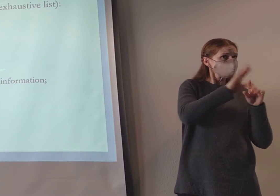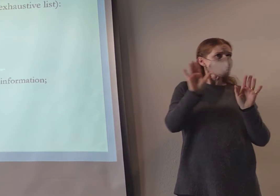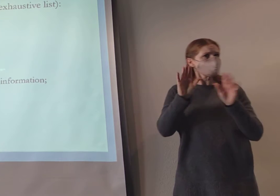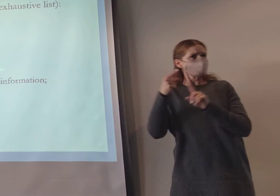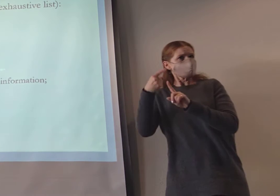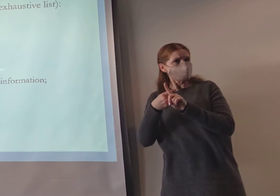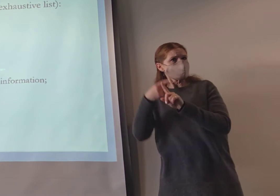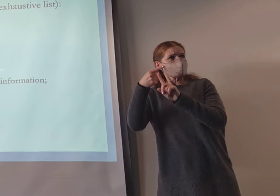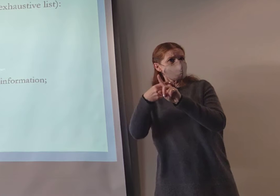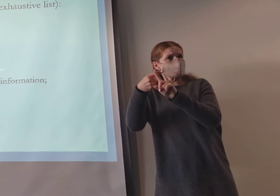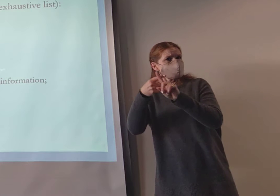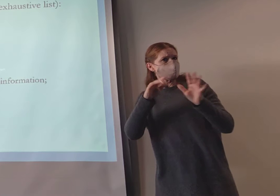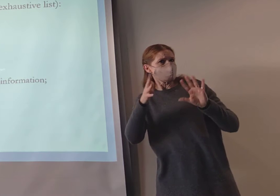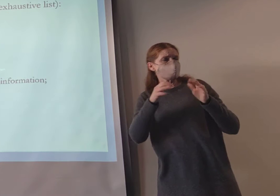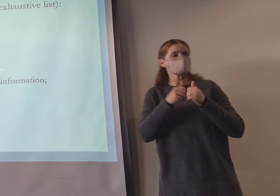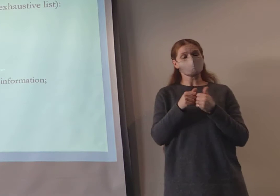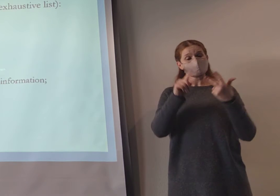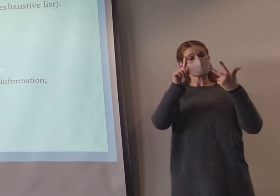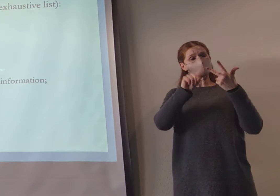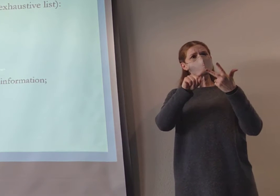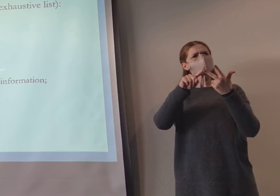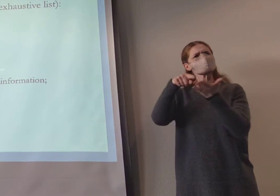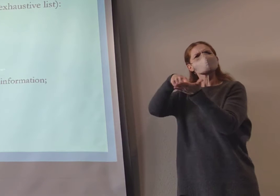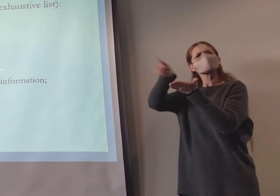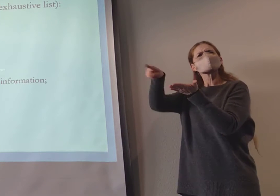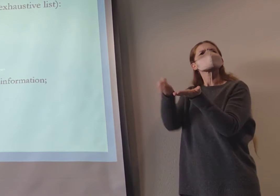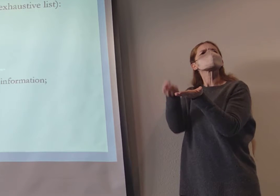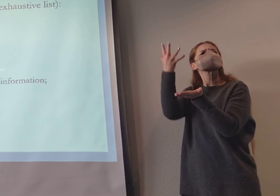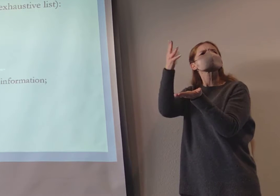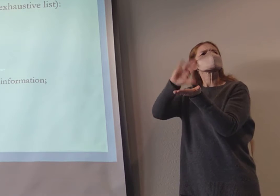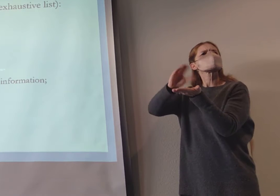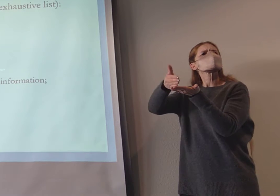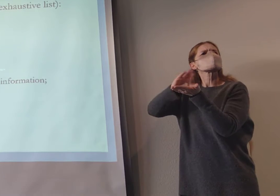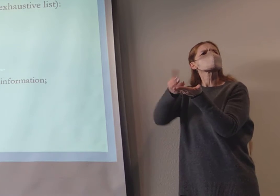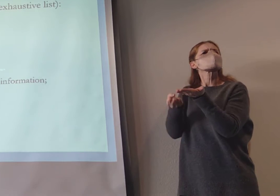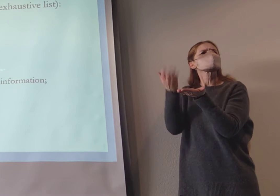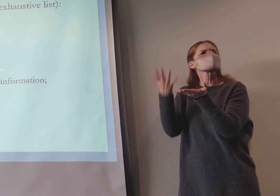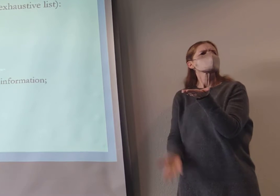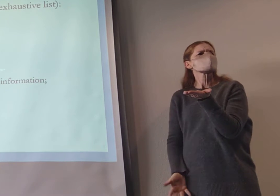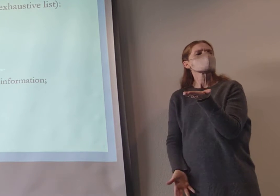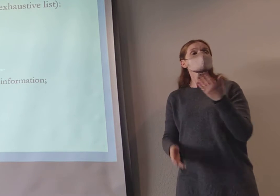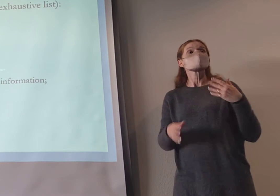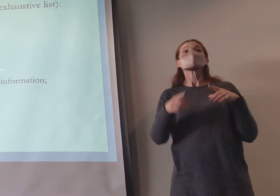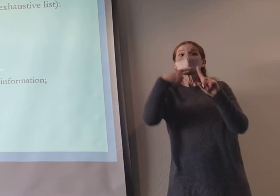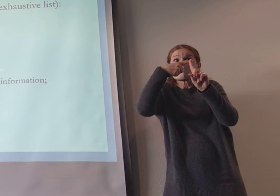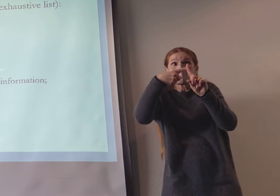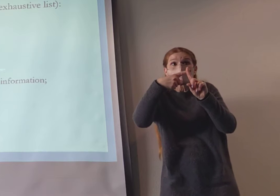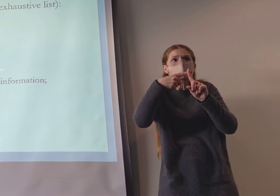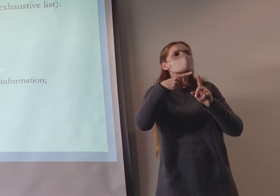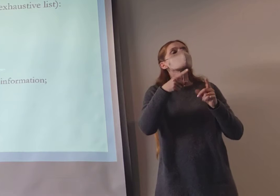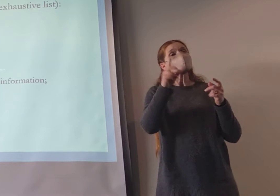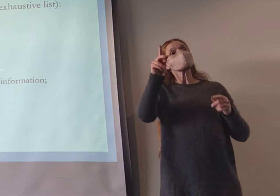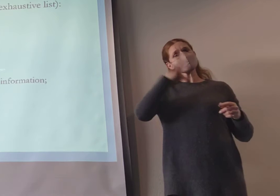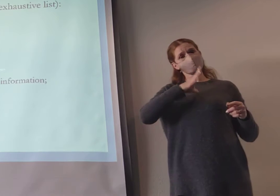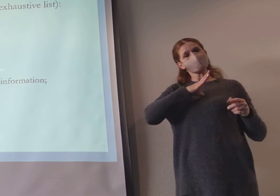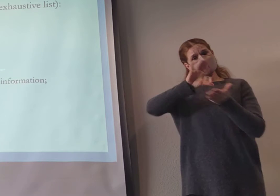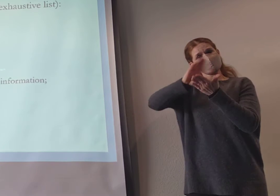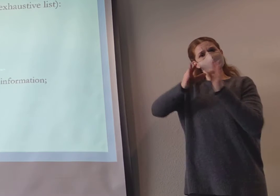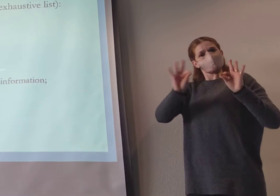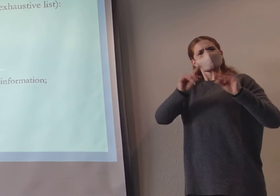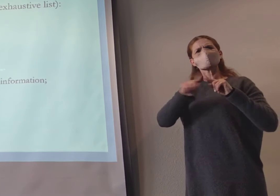You should know the amount of rent to be paid, and where and when you have to pay that rent.